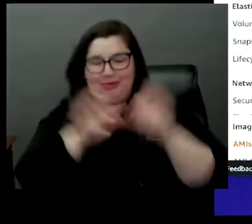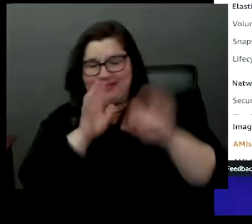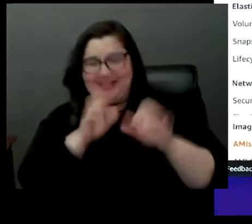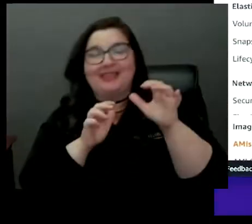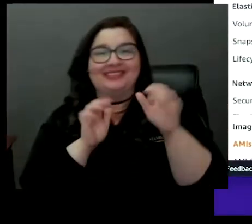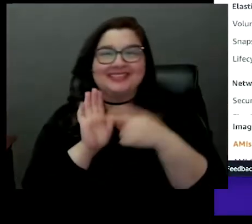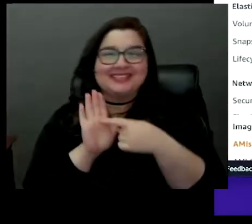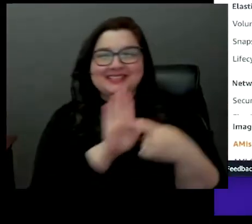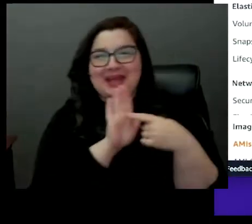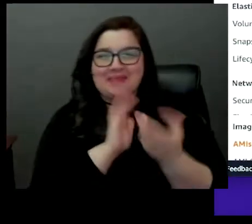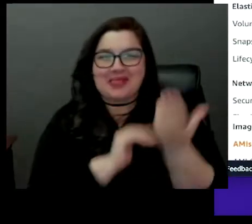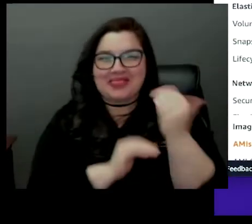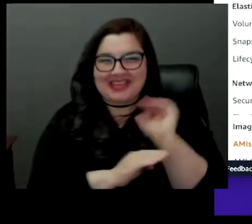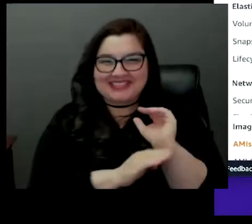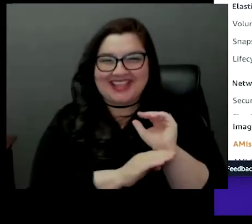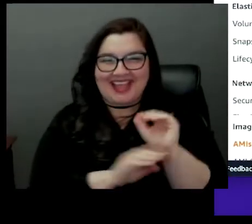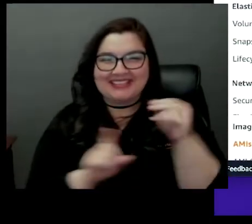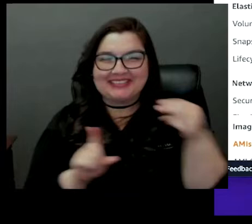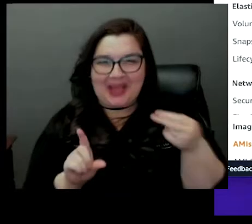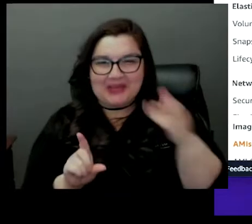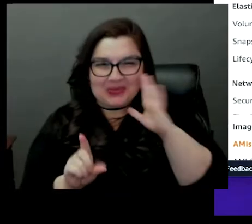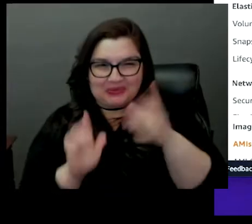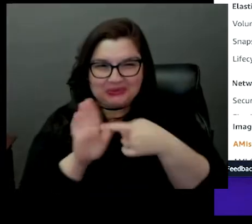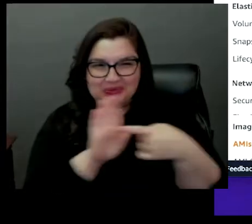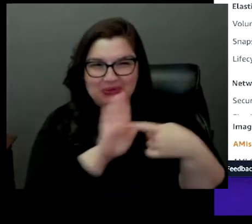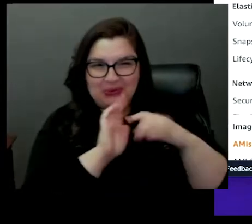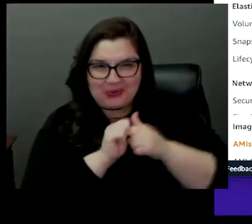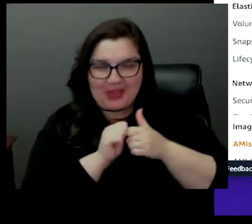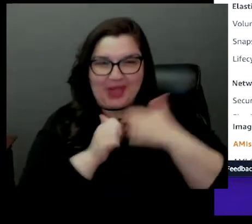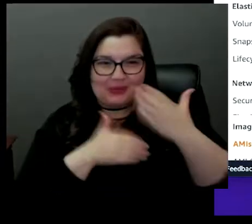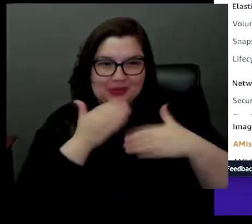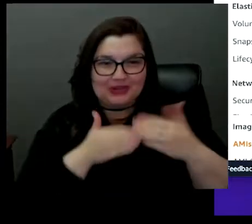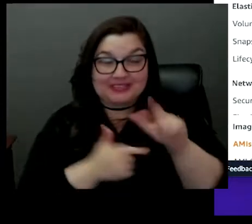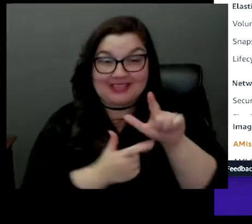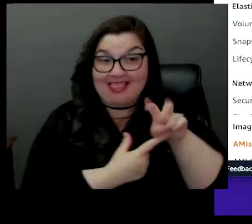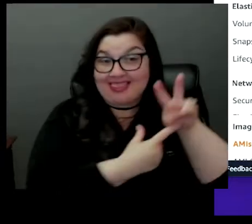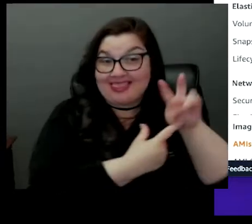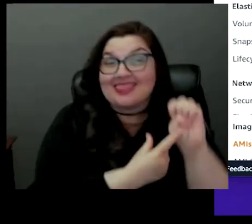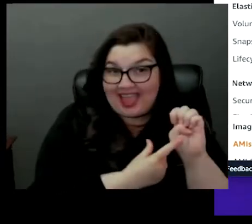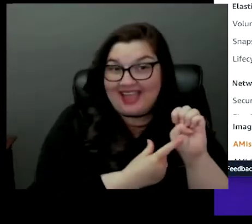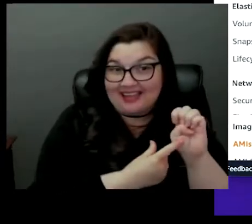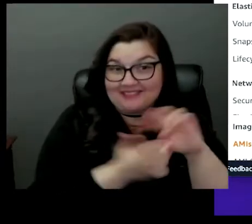Hanzhoo is gonna show you how it works and we're gonna do this live. So not only is it thrown together and live,